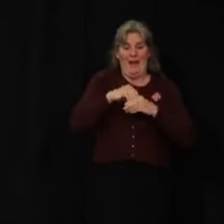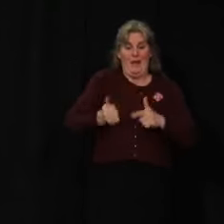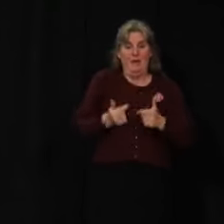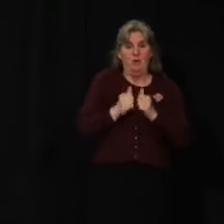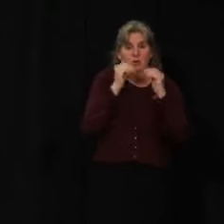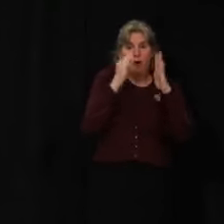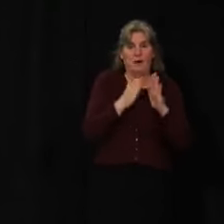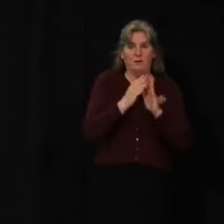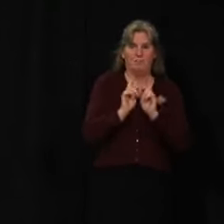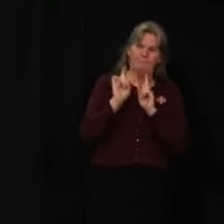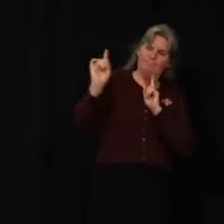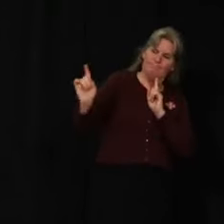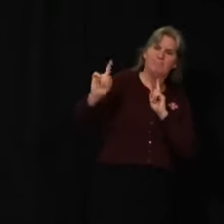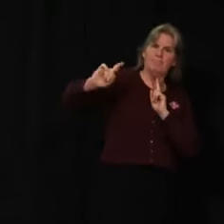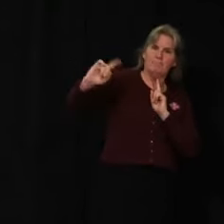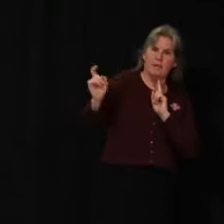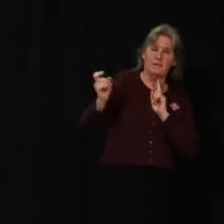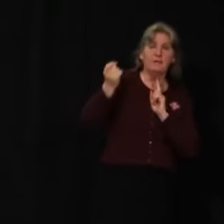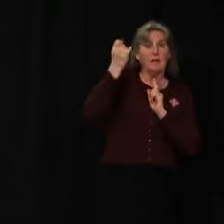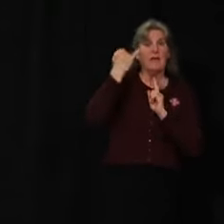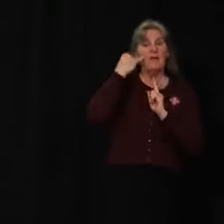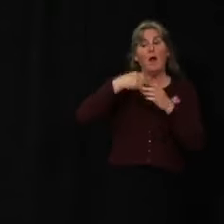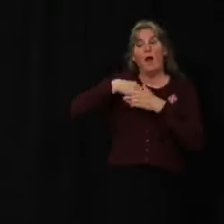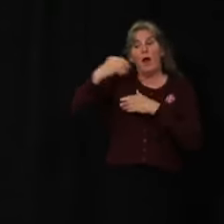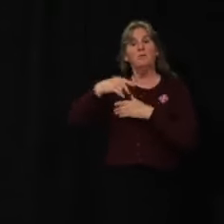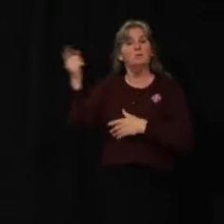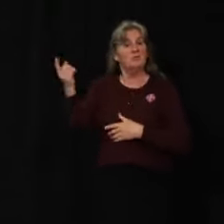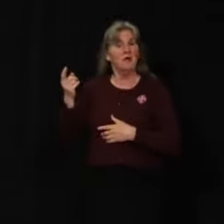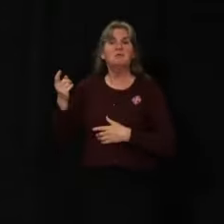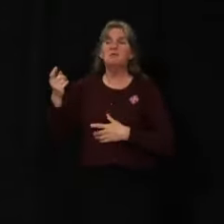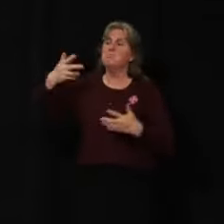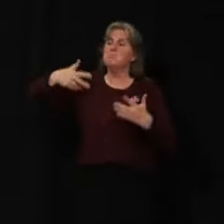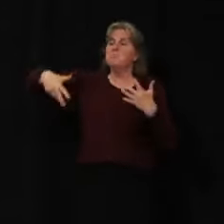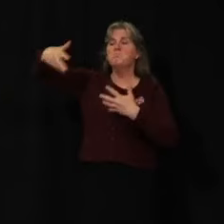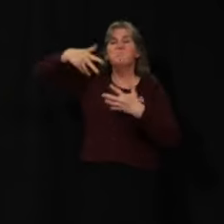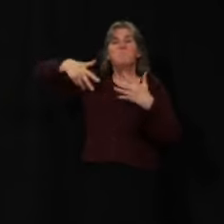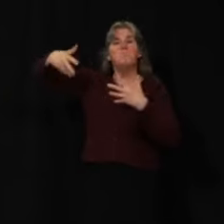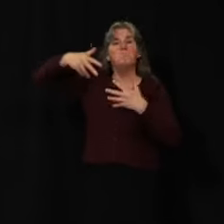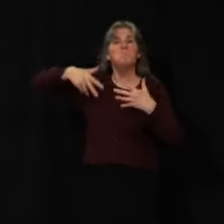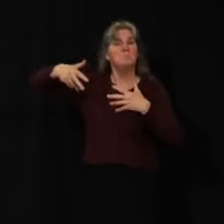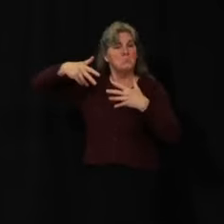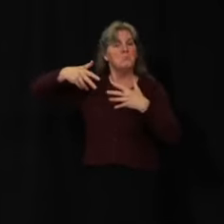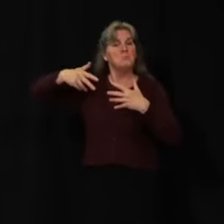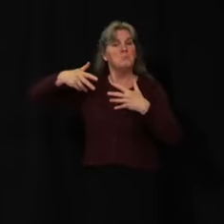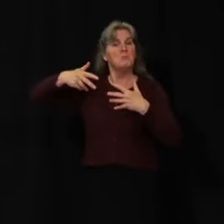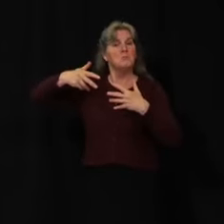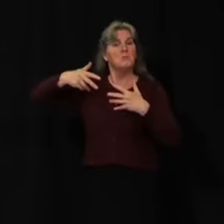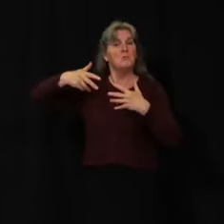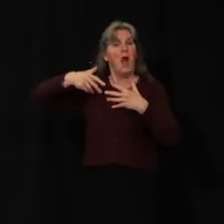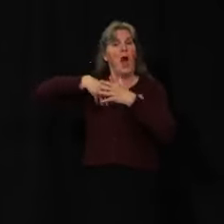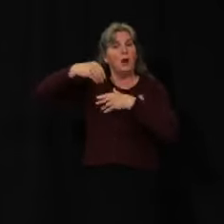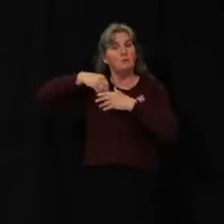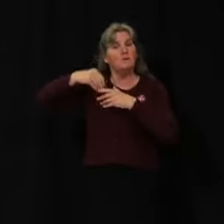your household. If you're outside you can still socialize with others outside of your household providing that